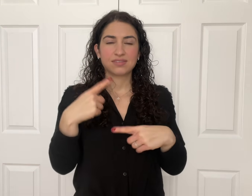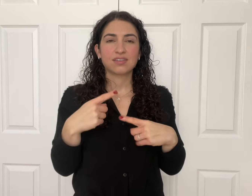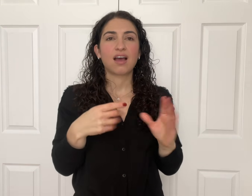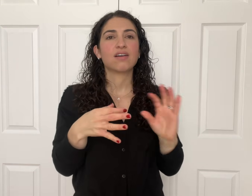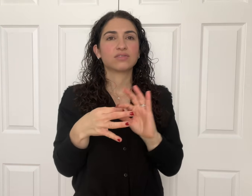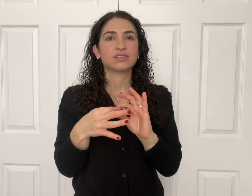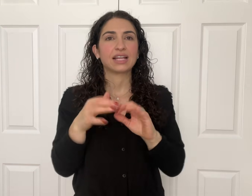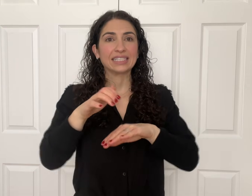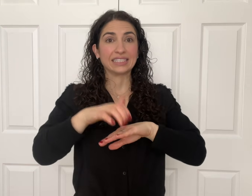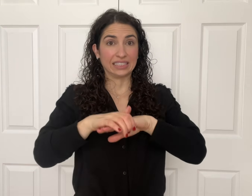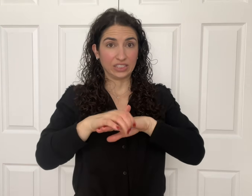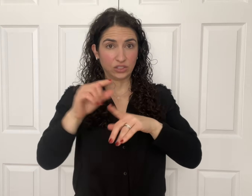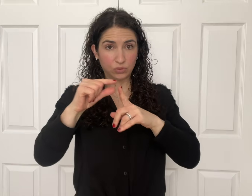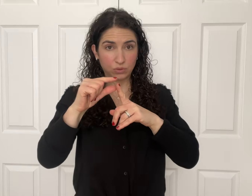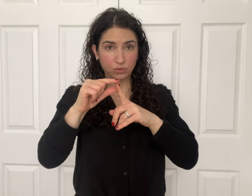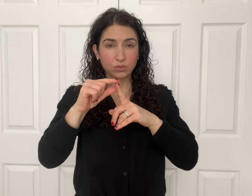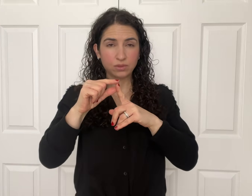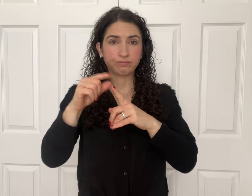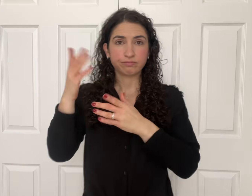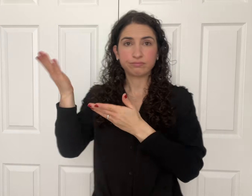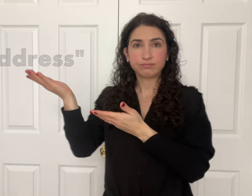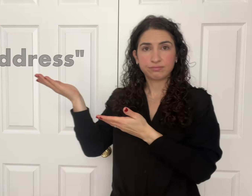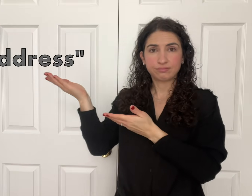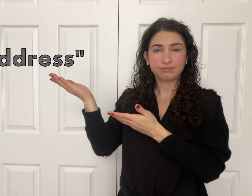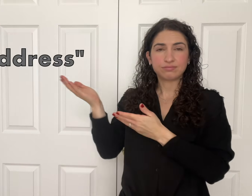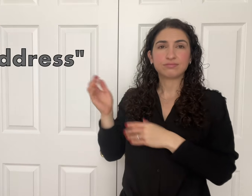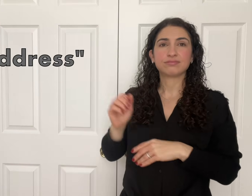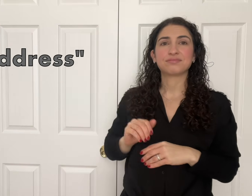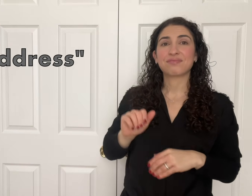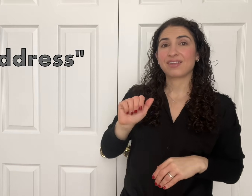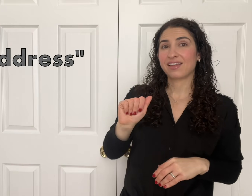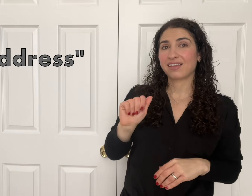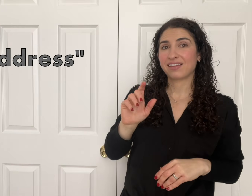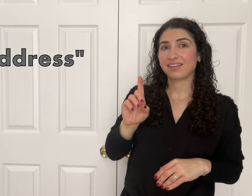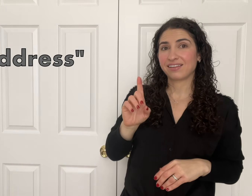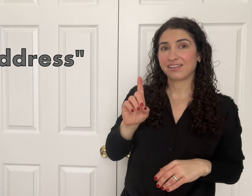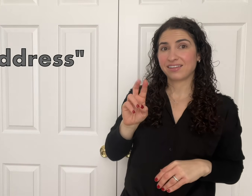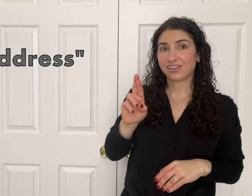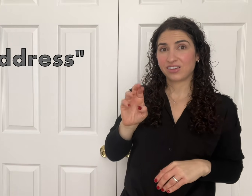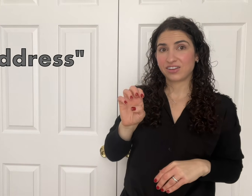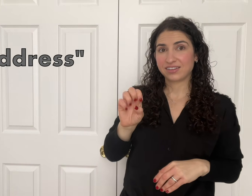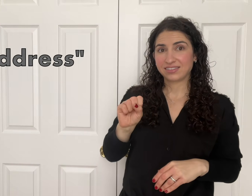a few different signs related to the English word address or address.